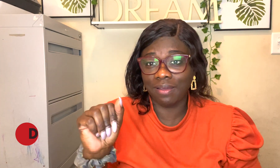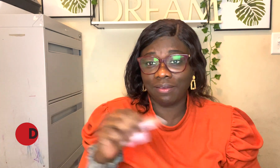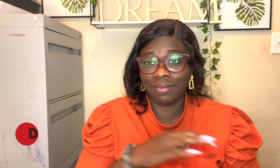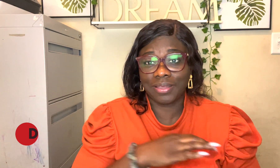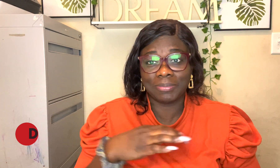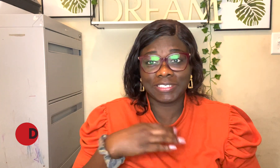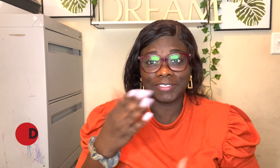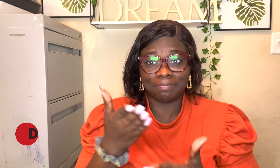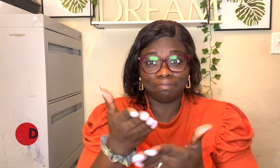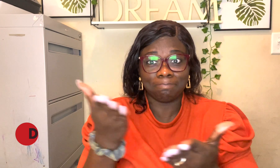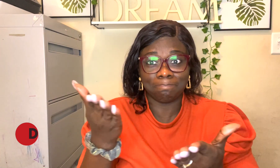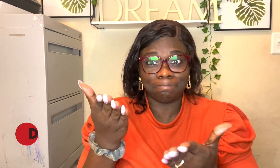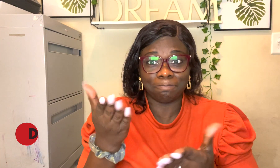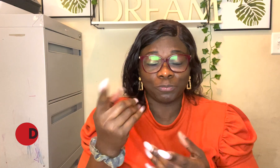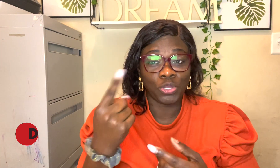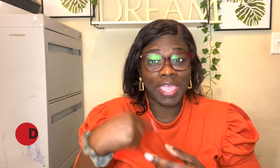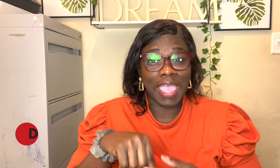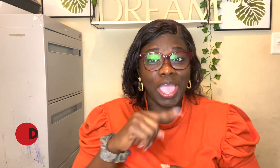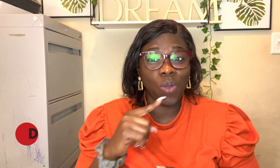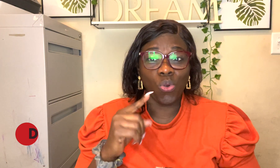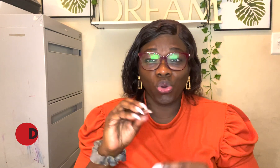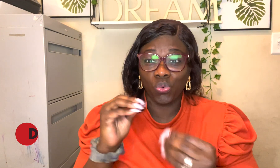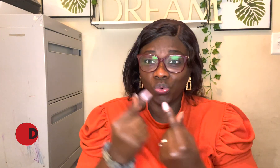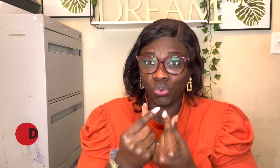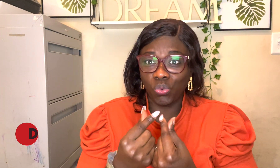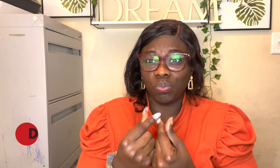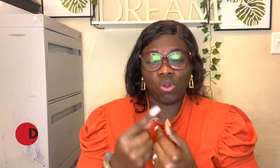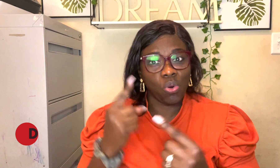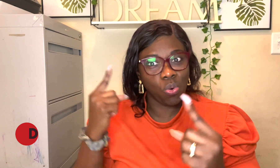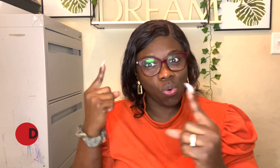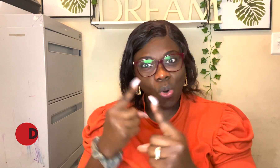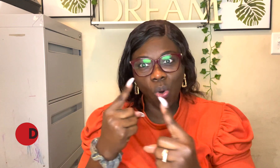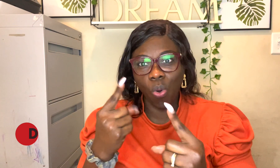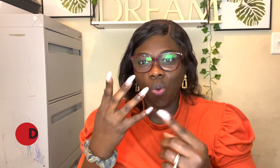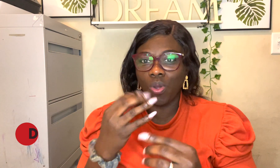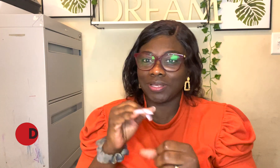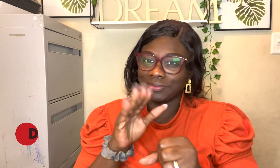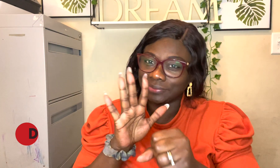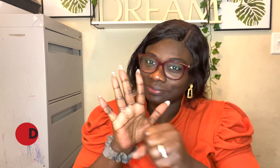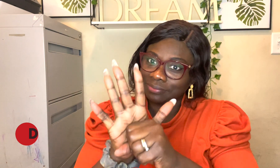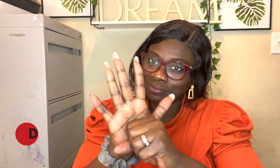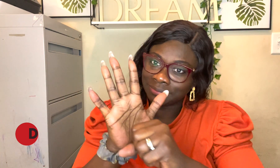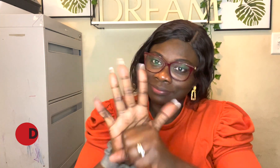not been done. We are waiting for the HUMA committee.